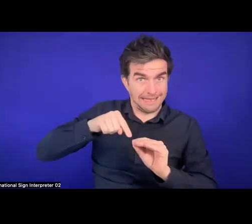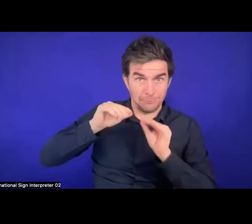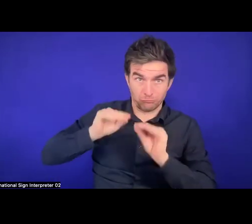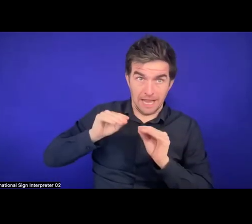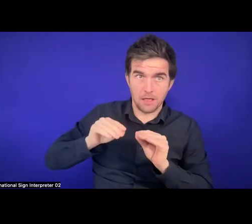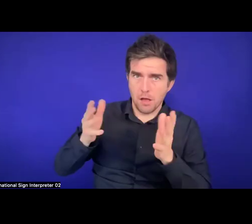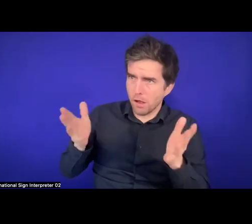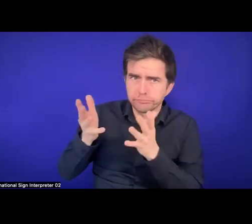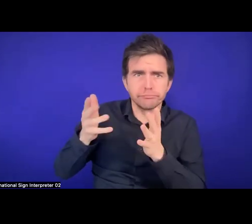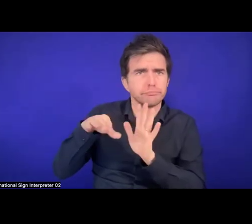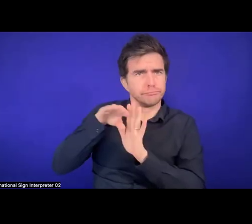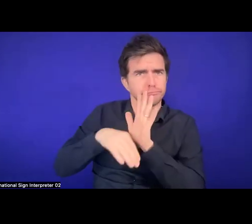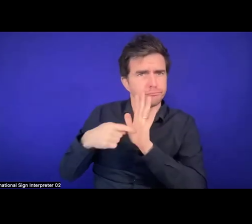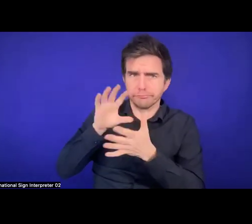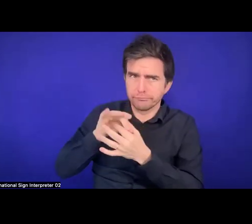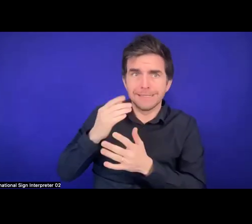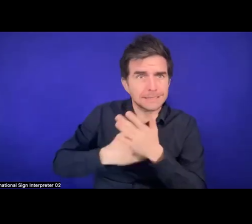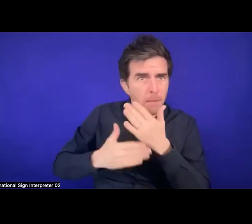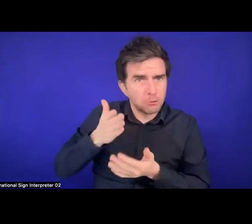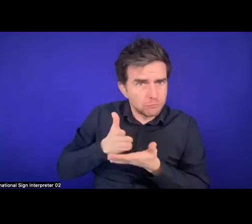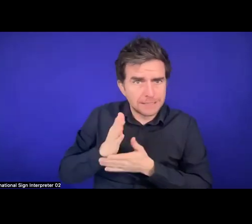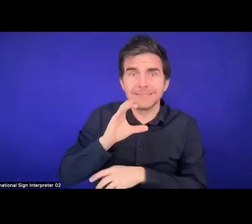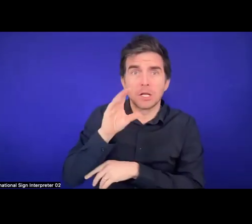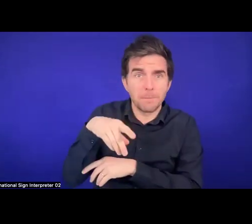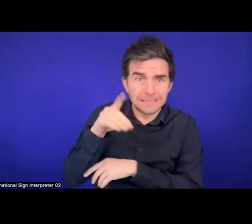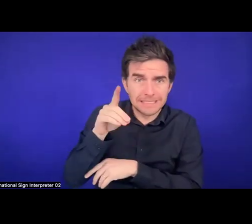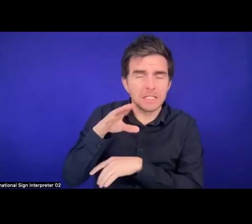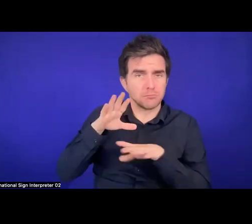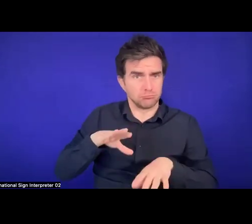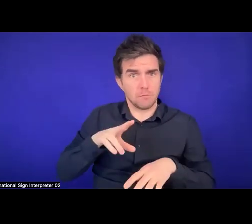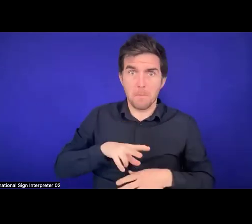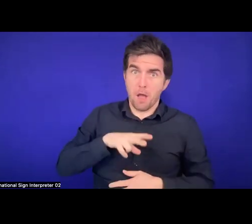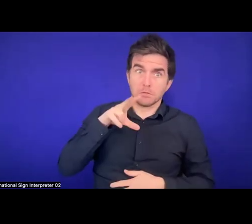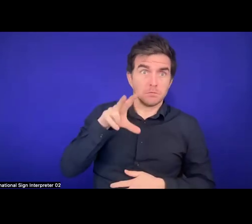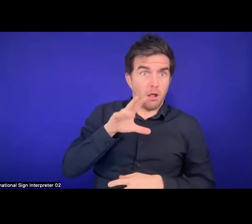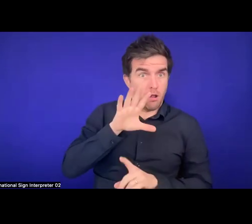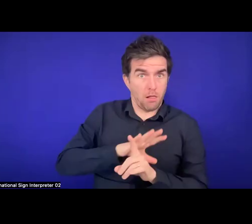and Brazil. The work that I develop stems from my formerly involvement with